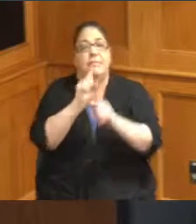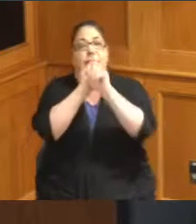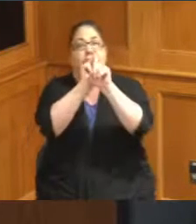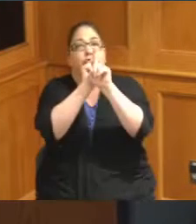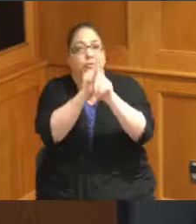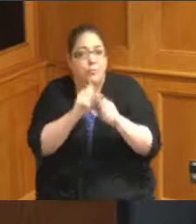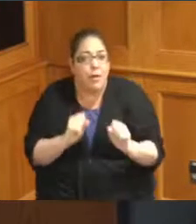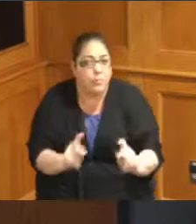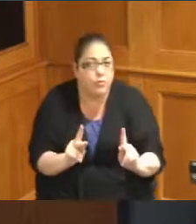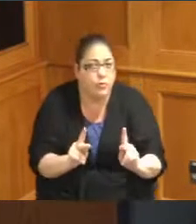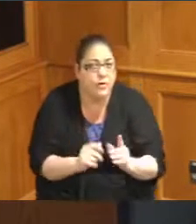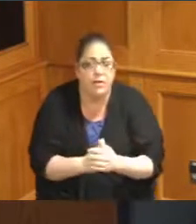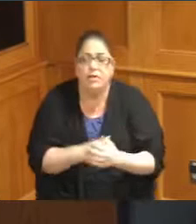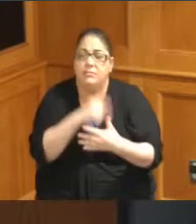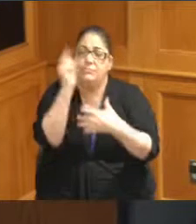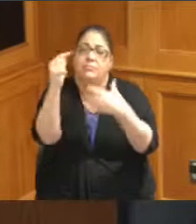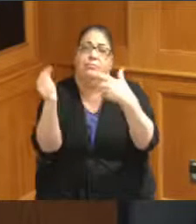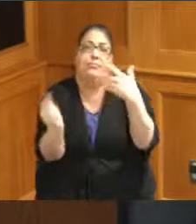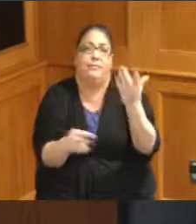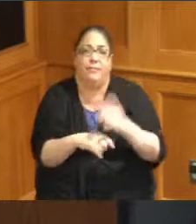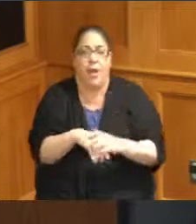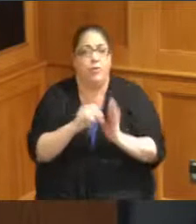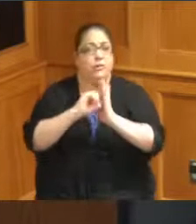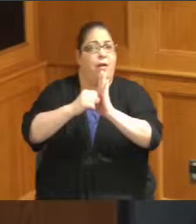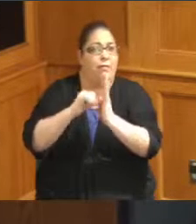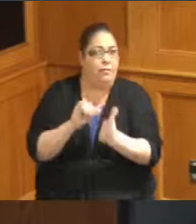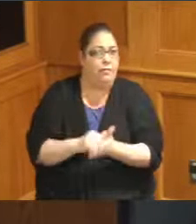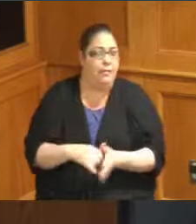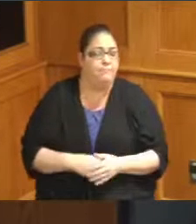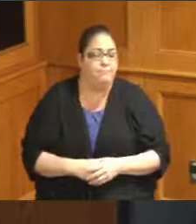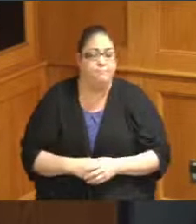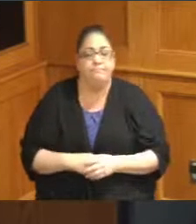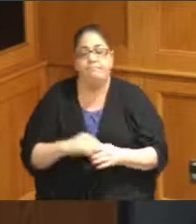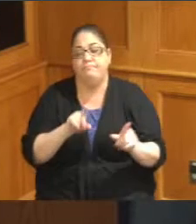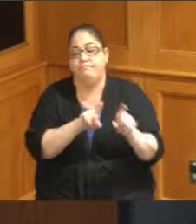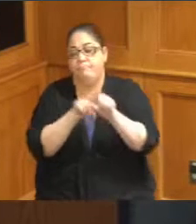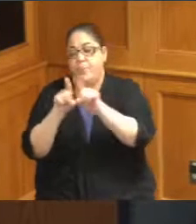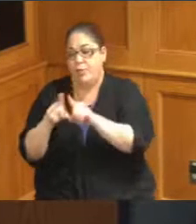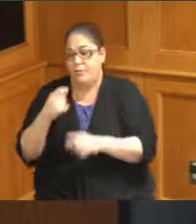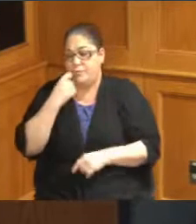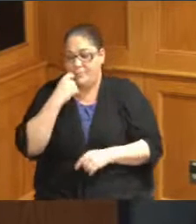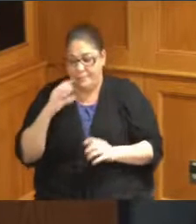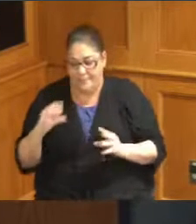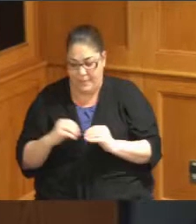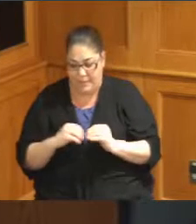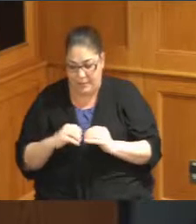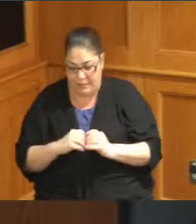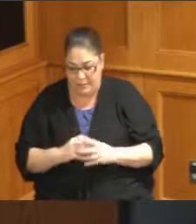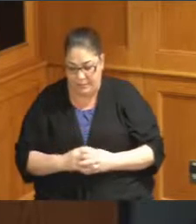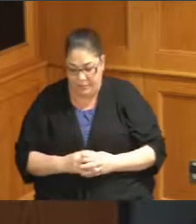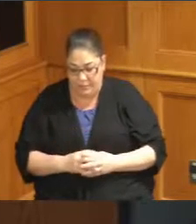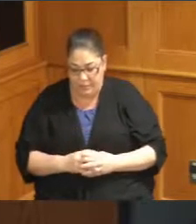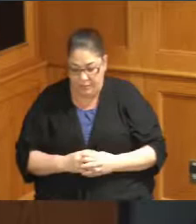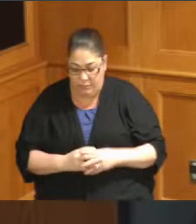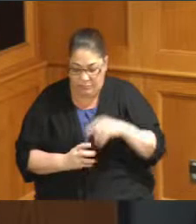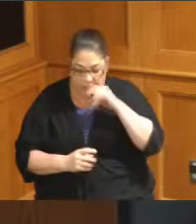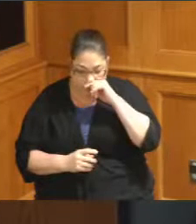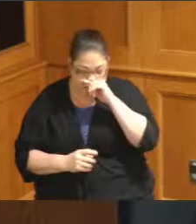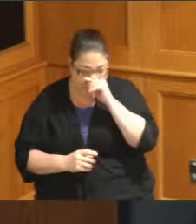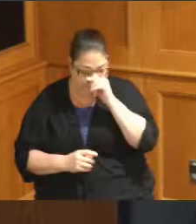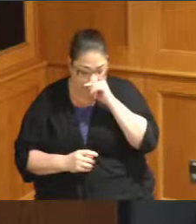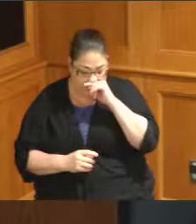there and wanted to highlight that also had a meeting there was a meeting with regarding